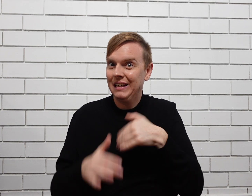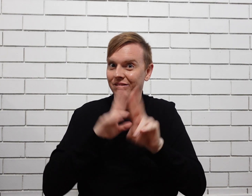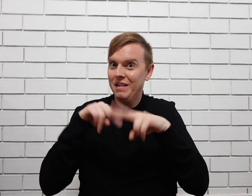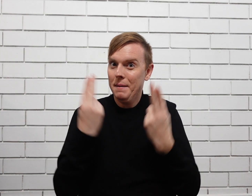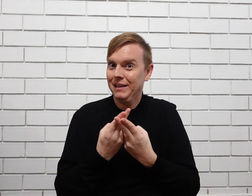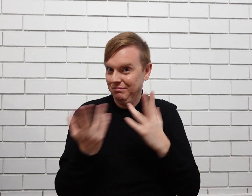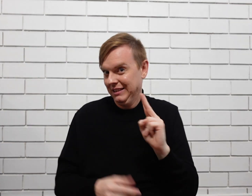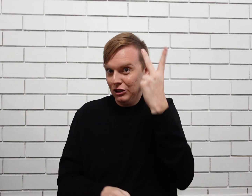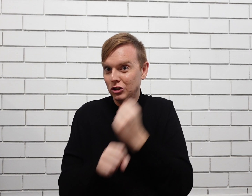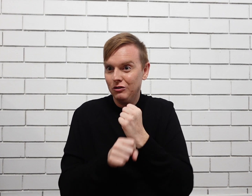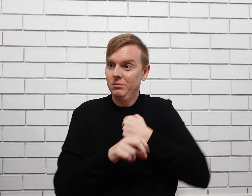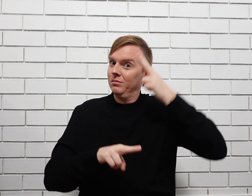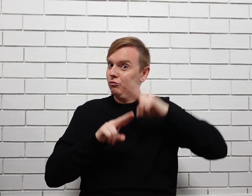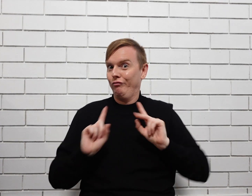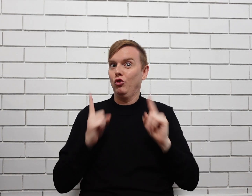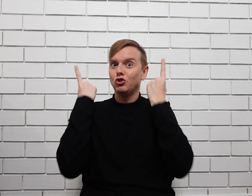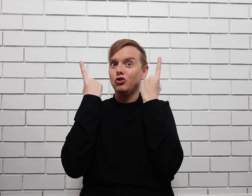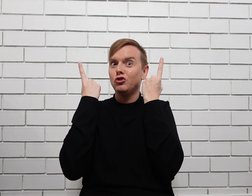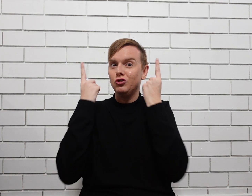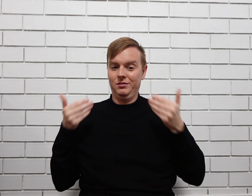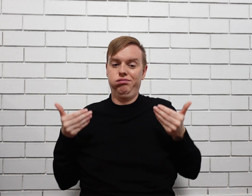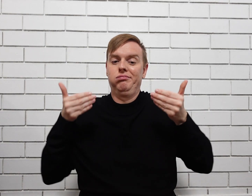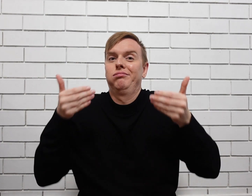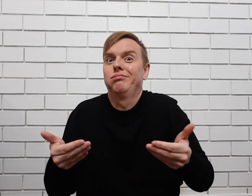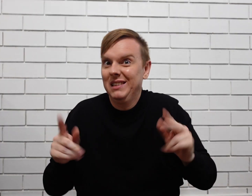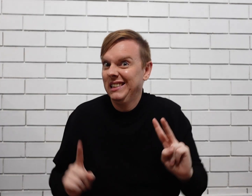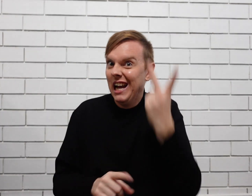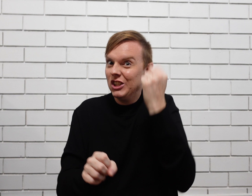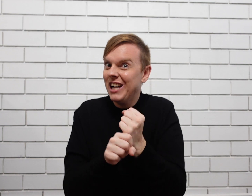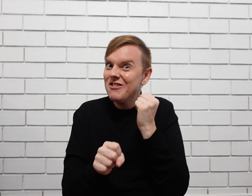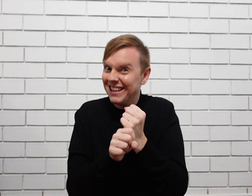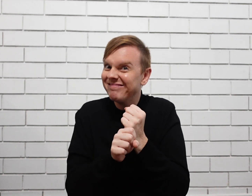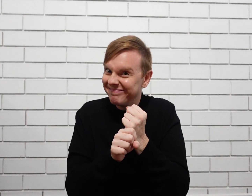in the family. It means my parents are the first generation then it pass to me as the second generation.